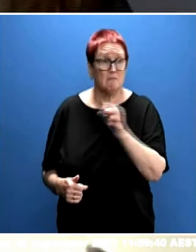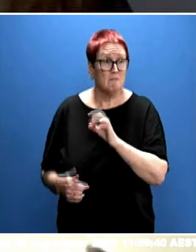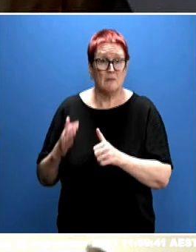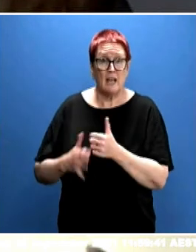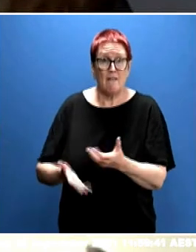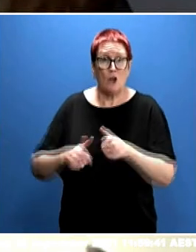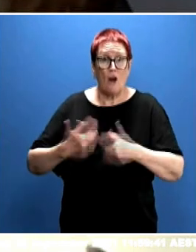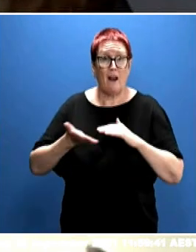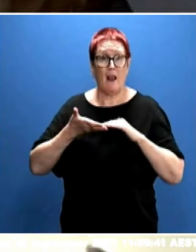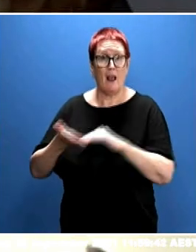from the Department.